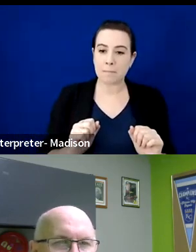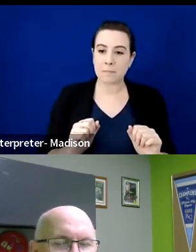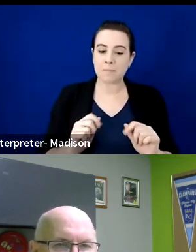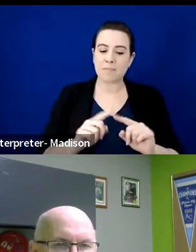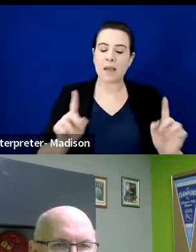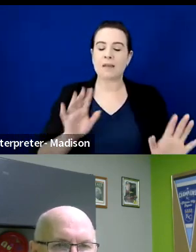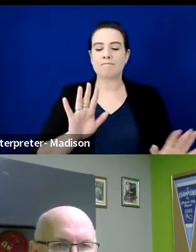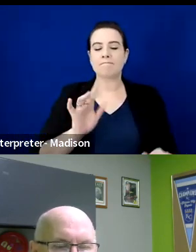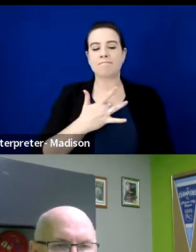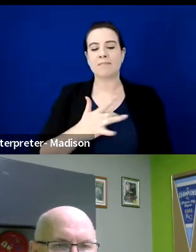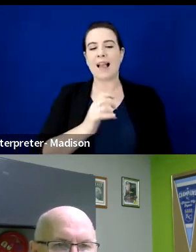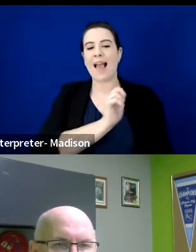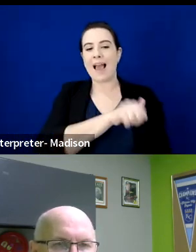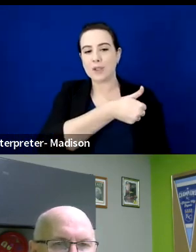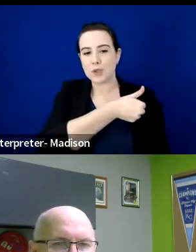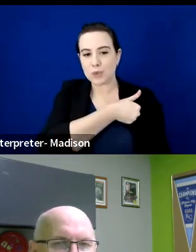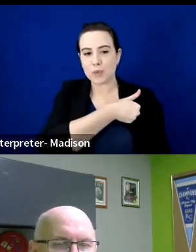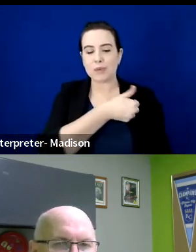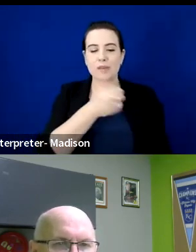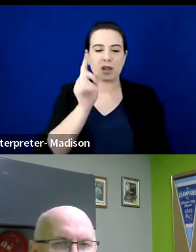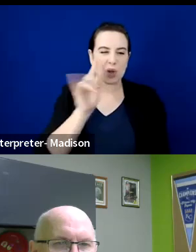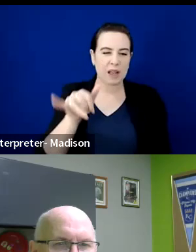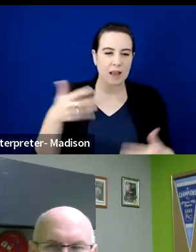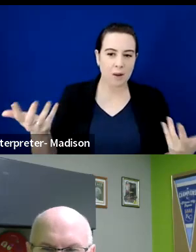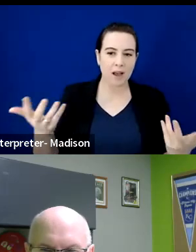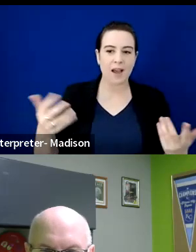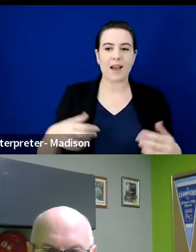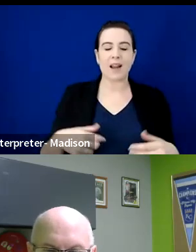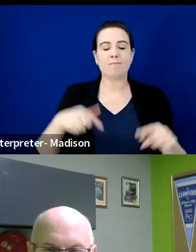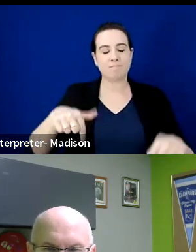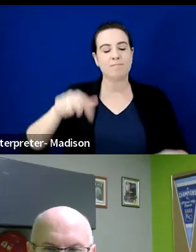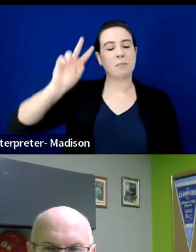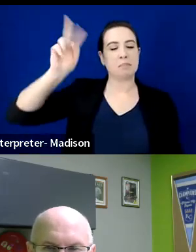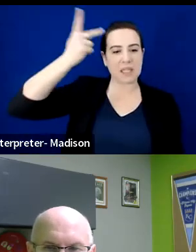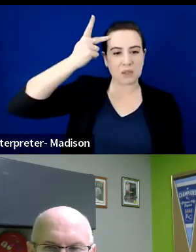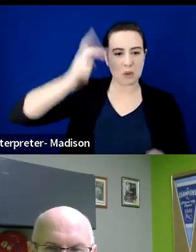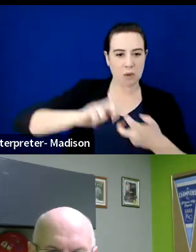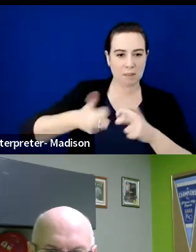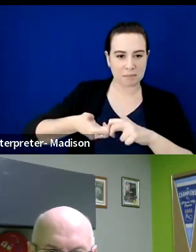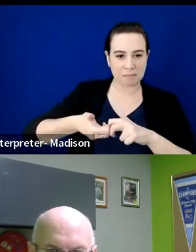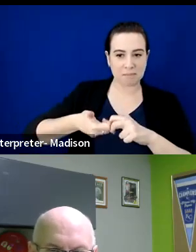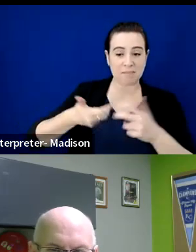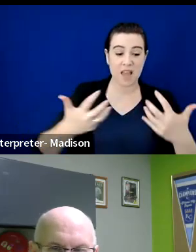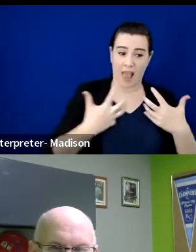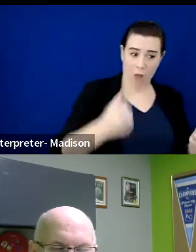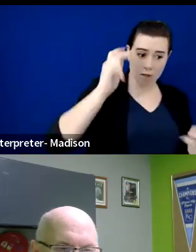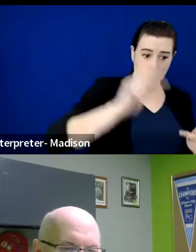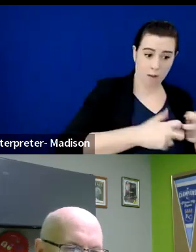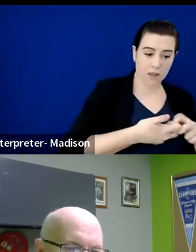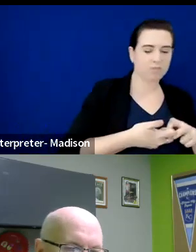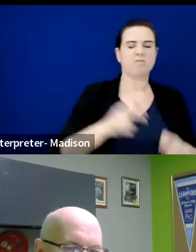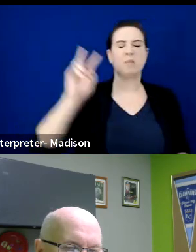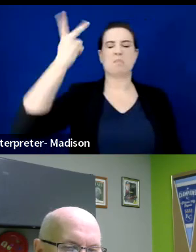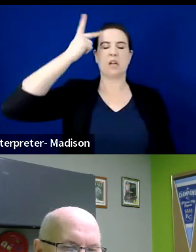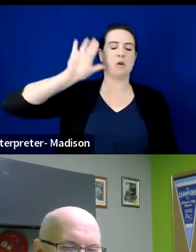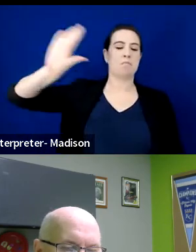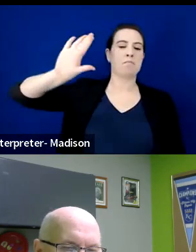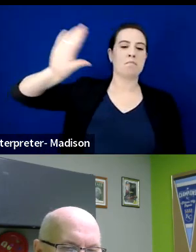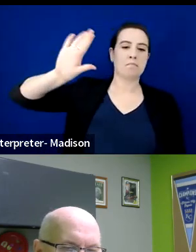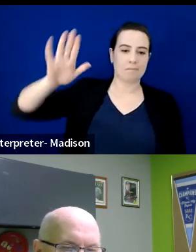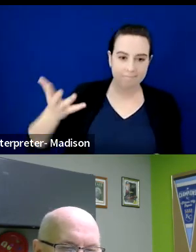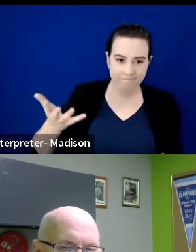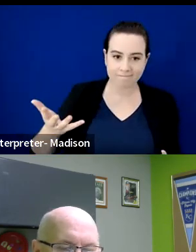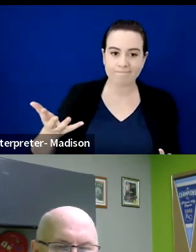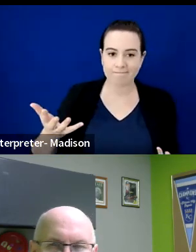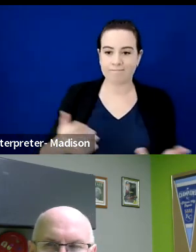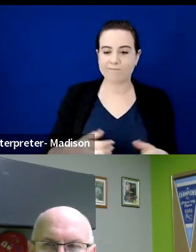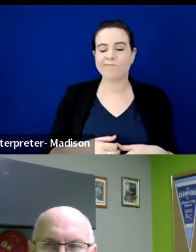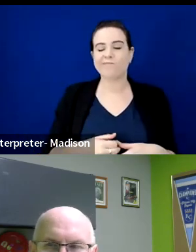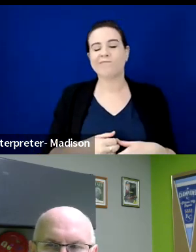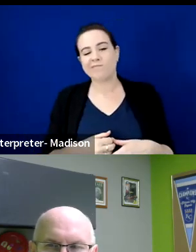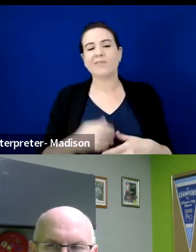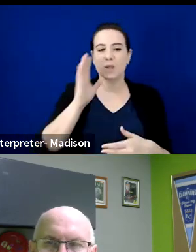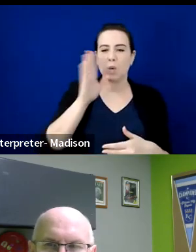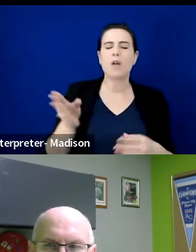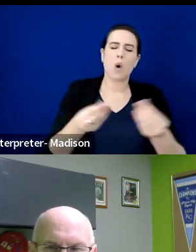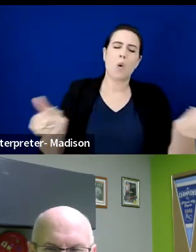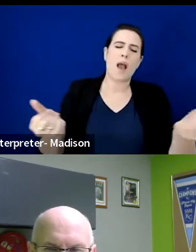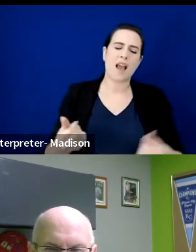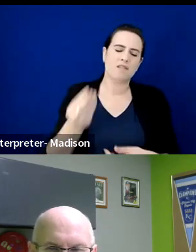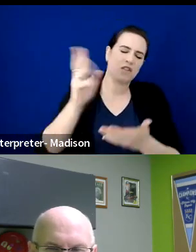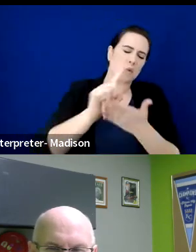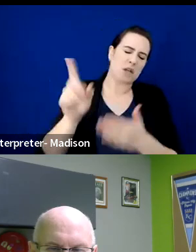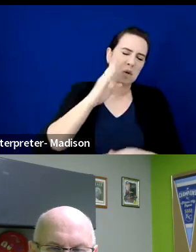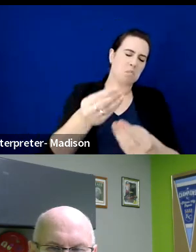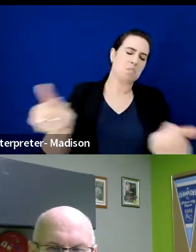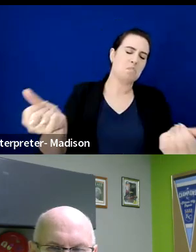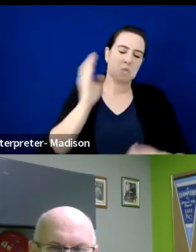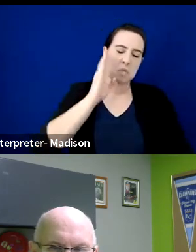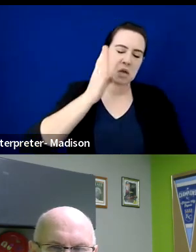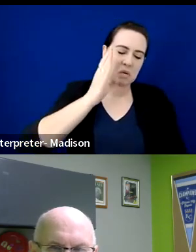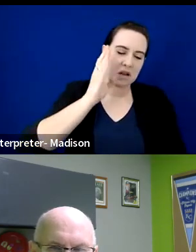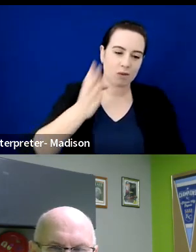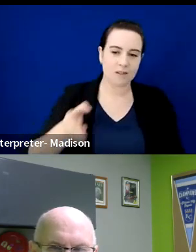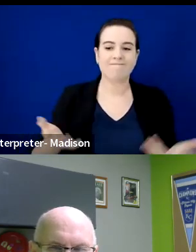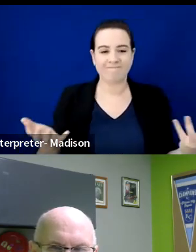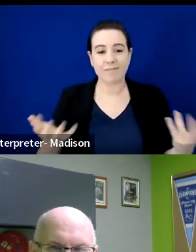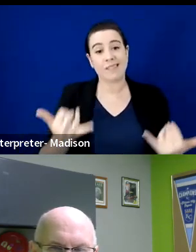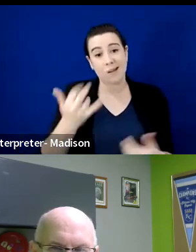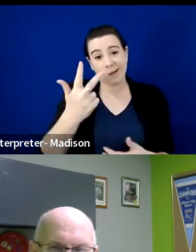They called it, you know, everything, but COVID or whatever.